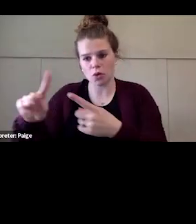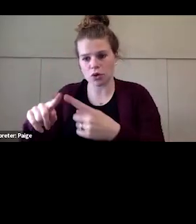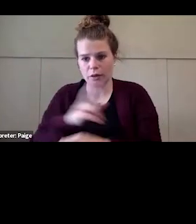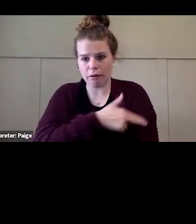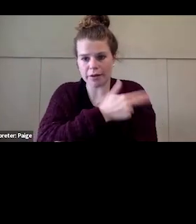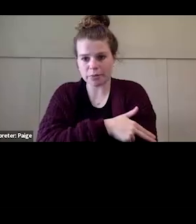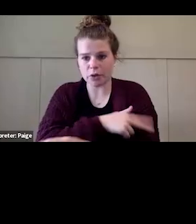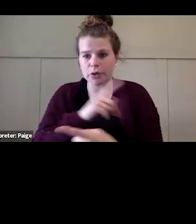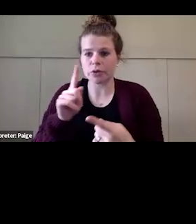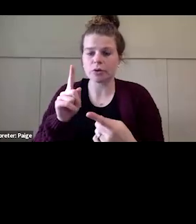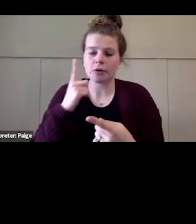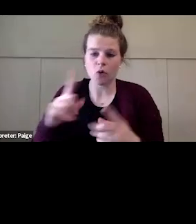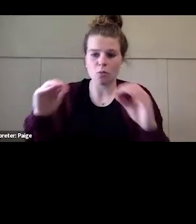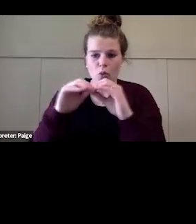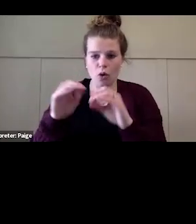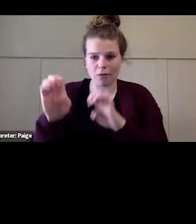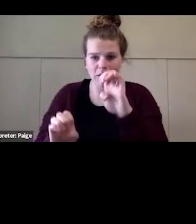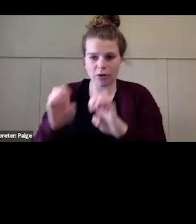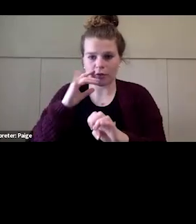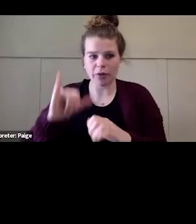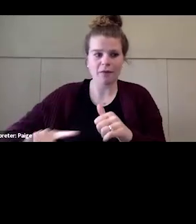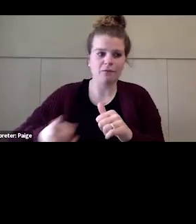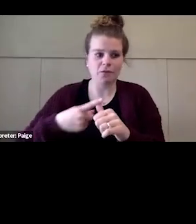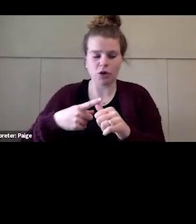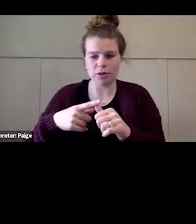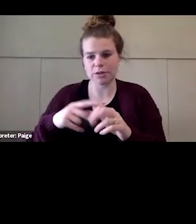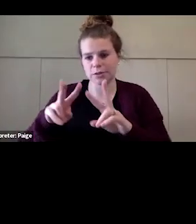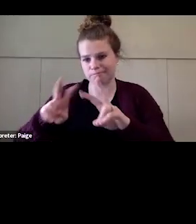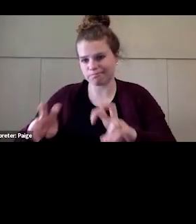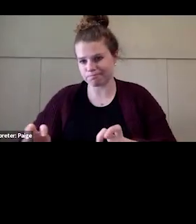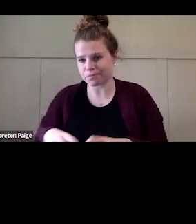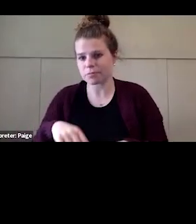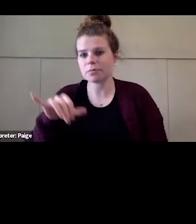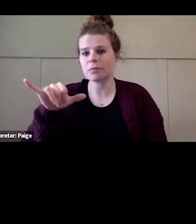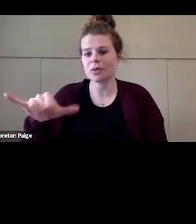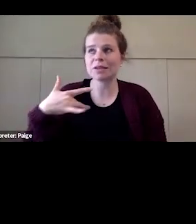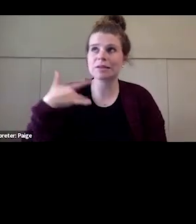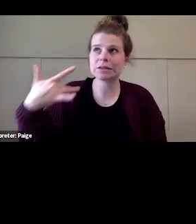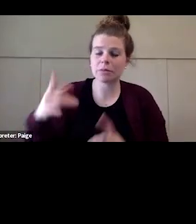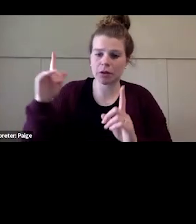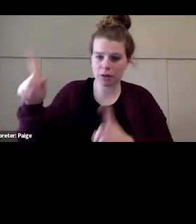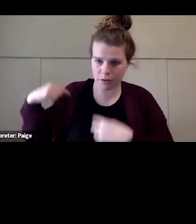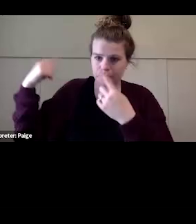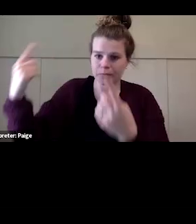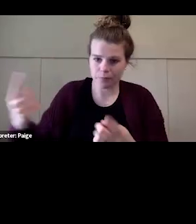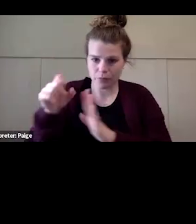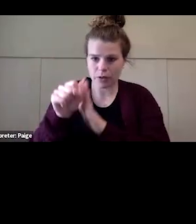to be further evaluated for that first examination. So that is historically how it has worked here in Durham.